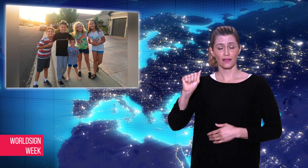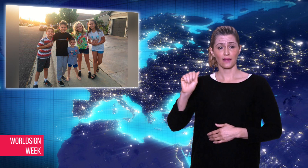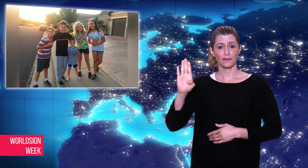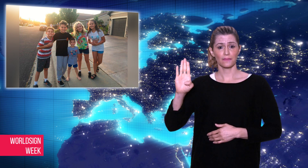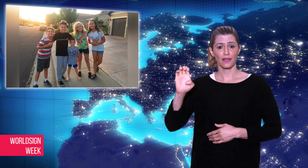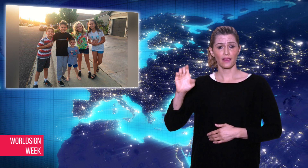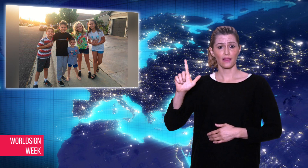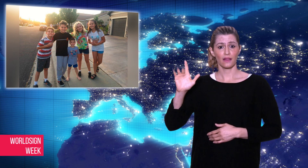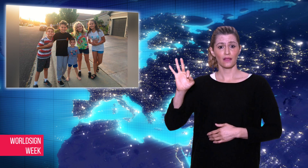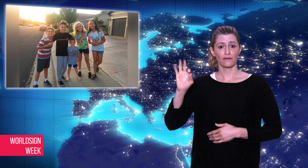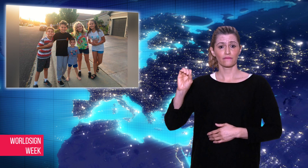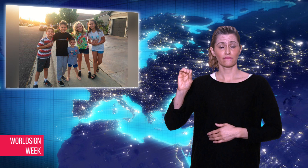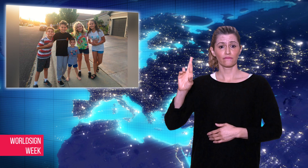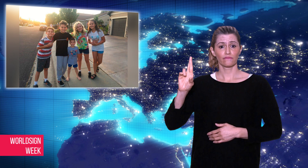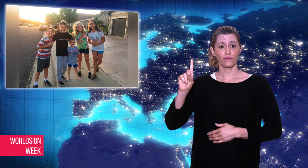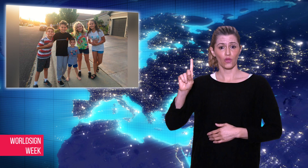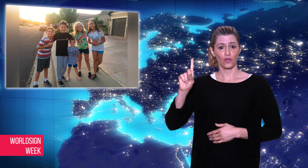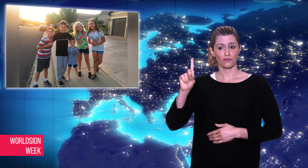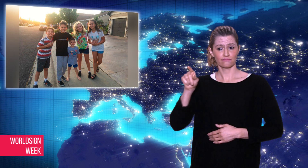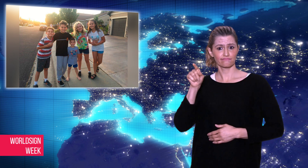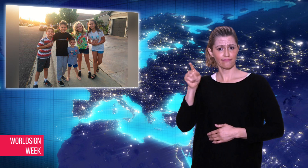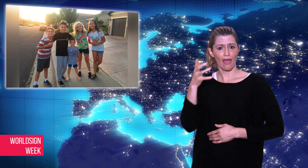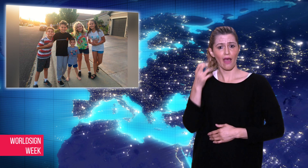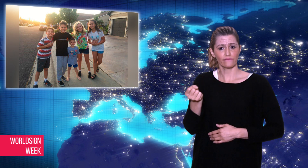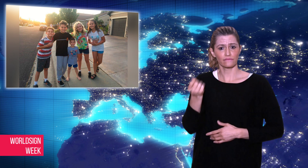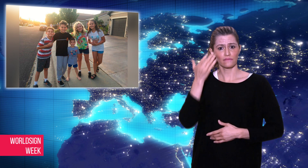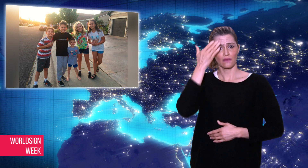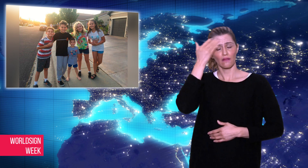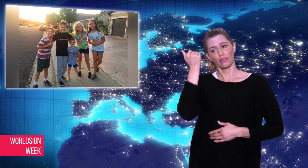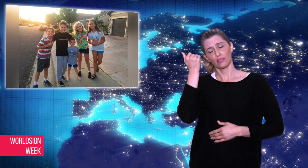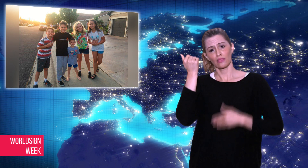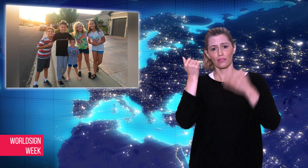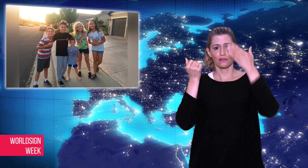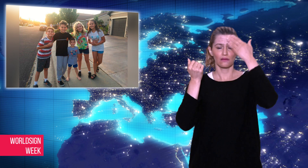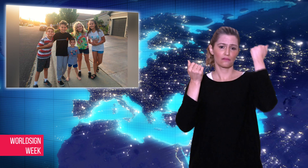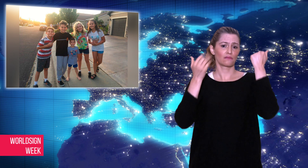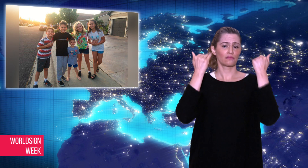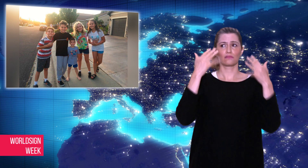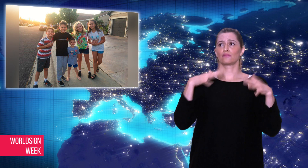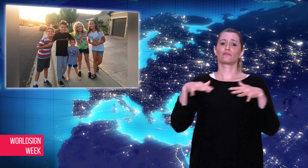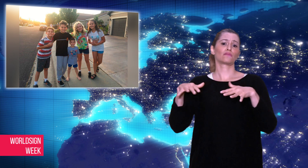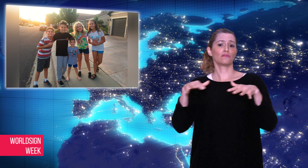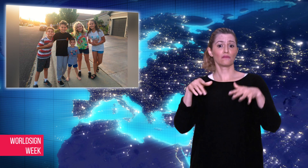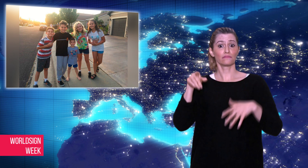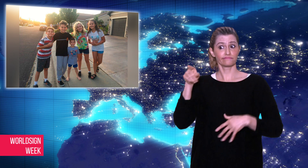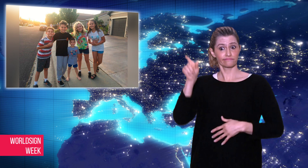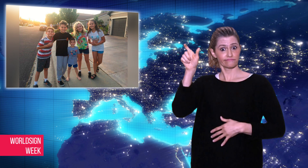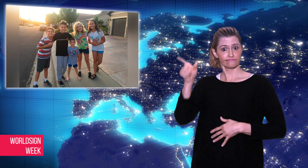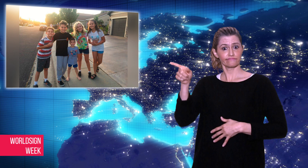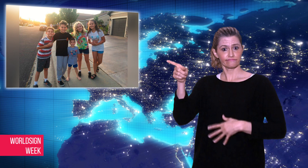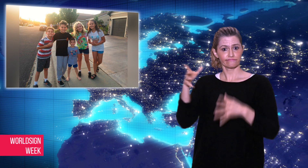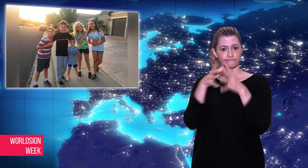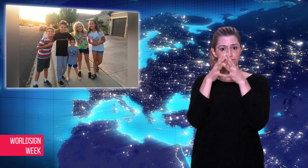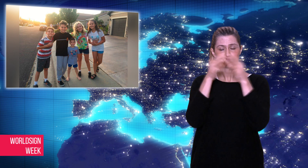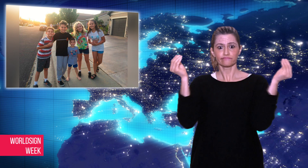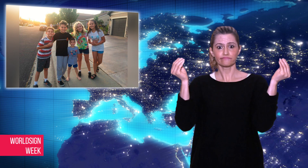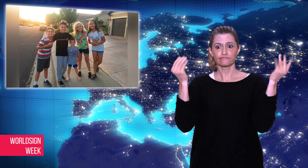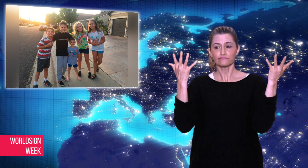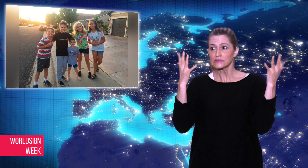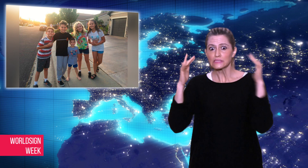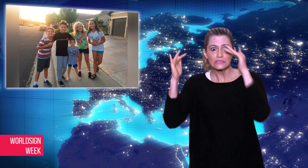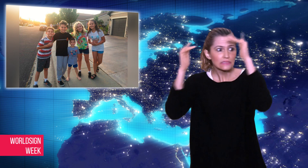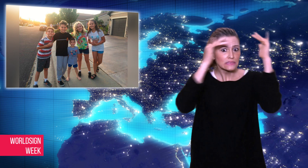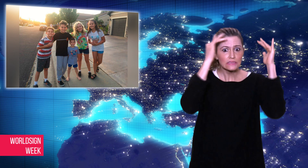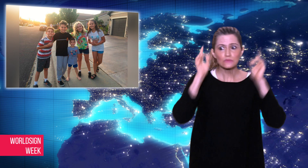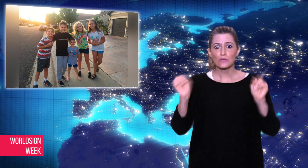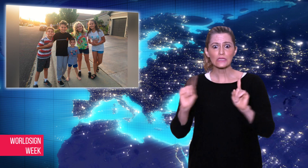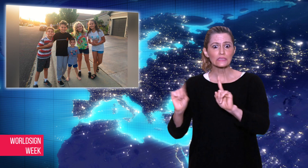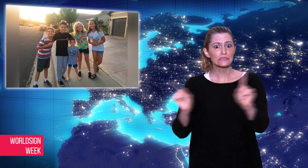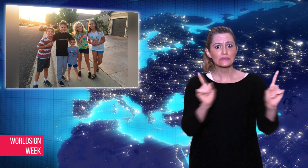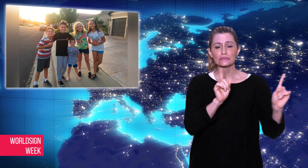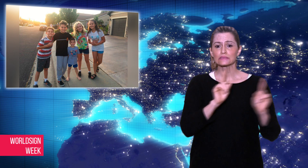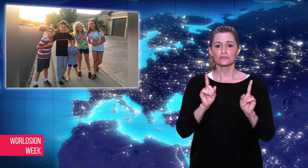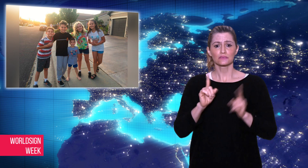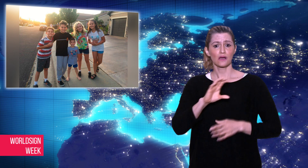kids helped a local police to find Glenneta Belford, a